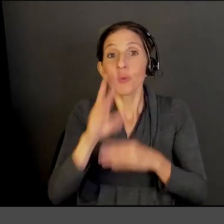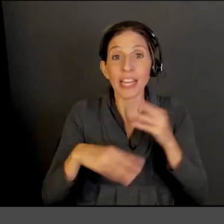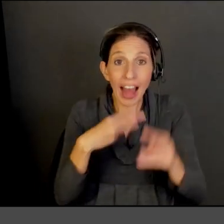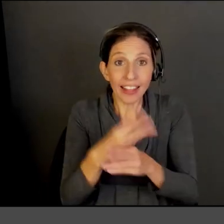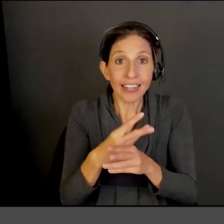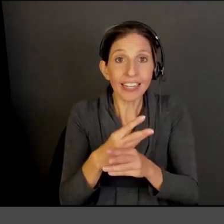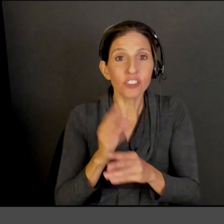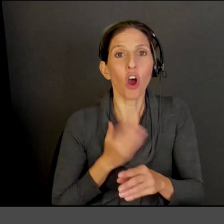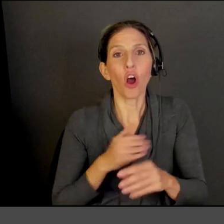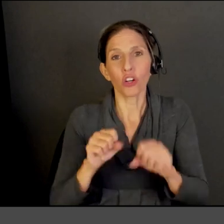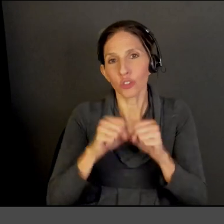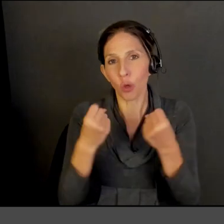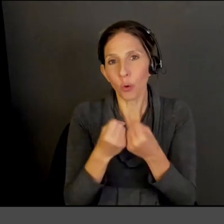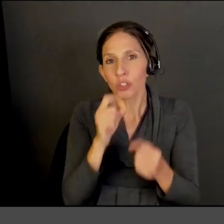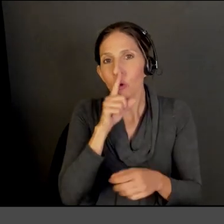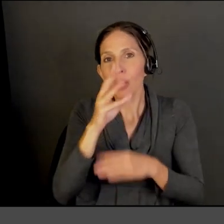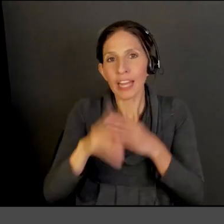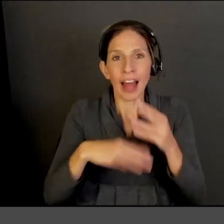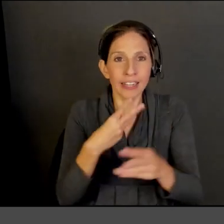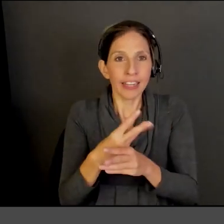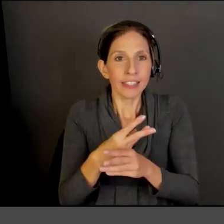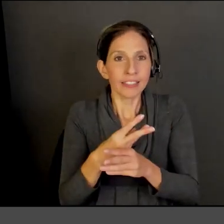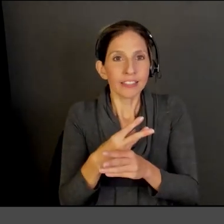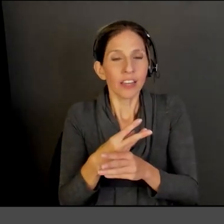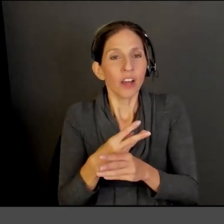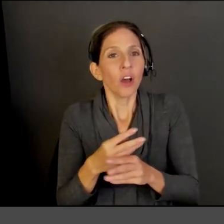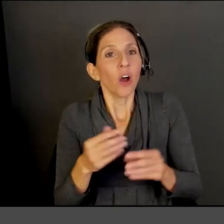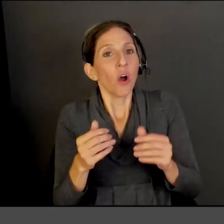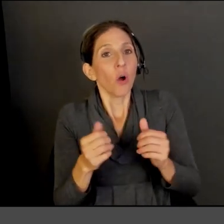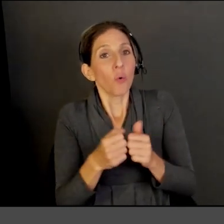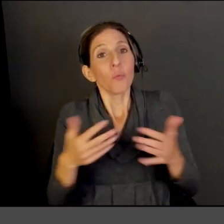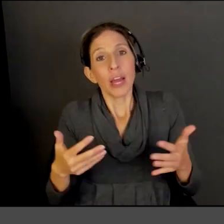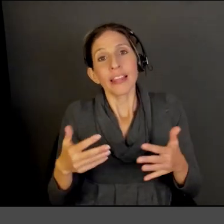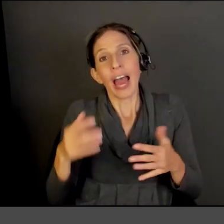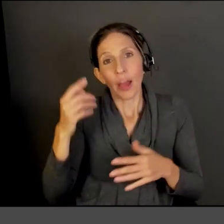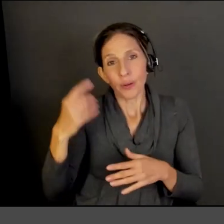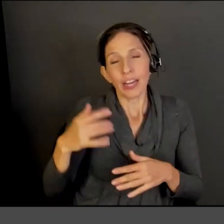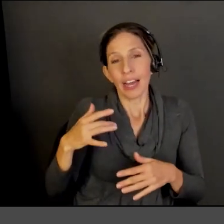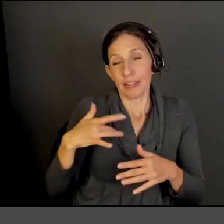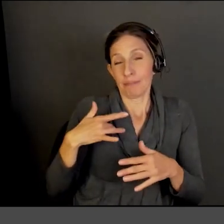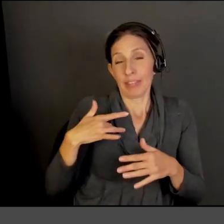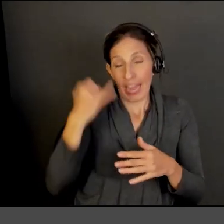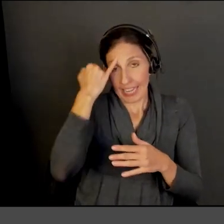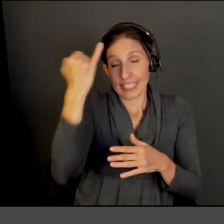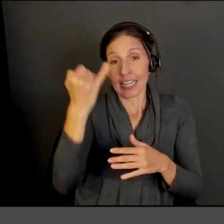OUR HISTORIES AND THE HERSTORIES AND THE HISTORIES OF OUR PEOPLES, ALL PEOPLES, THEN IT'S GOING TO BE DIFFICULT TO ENGAGE.